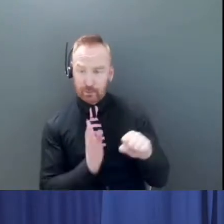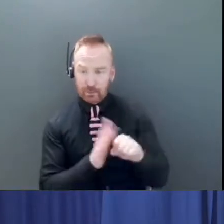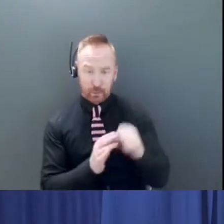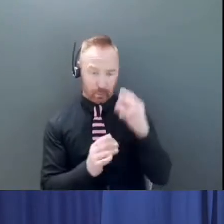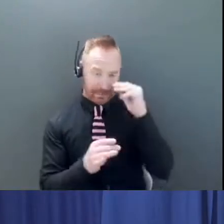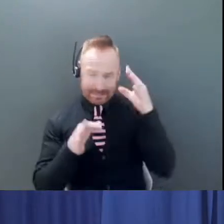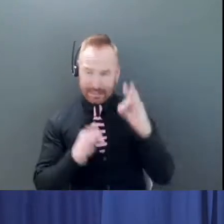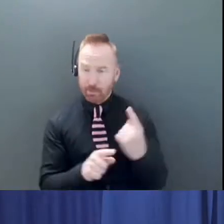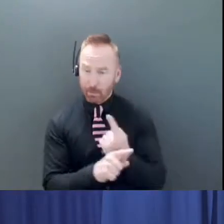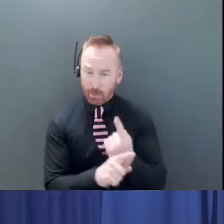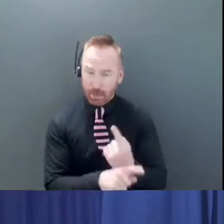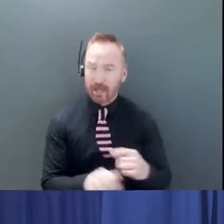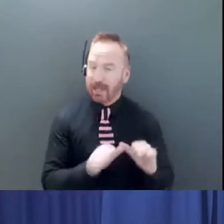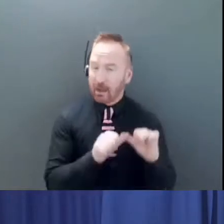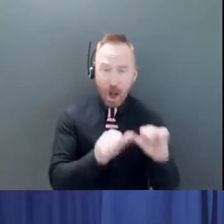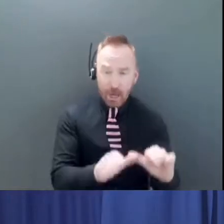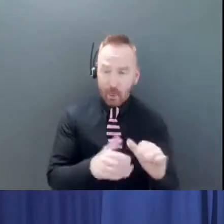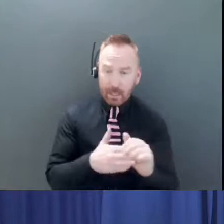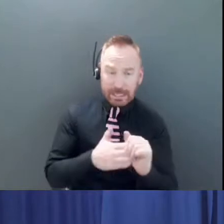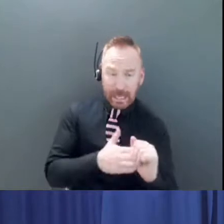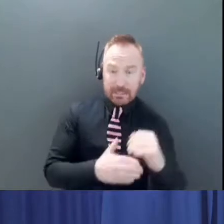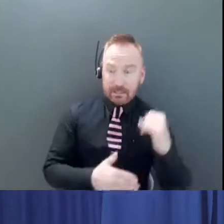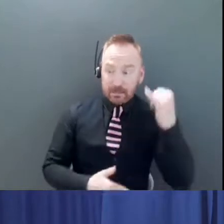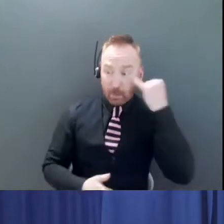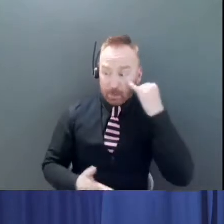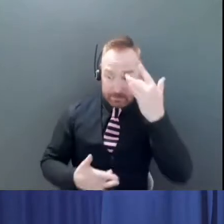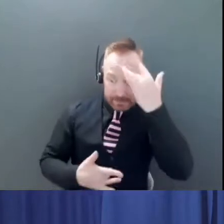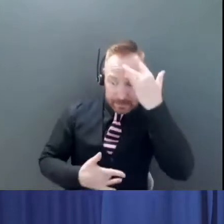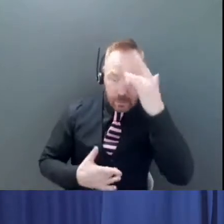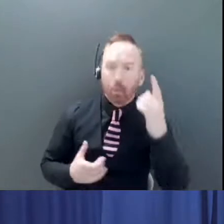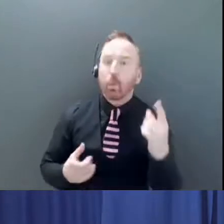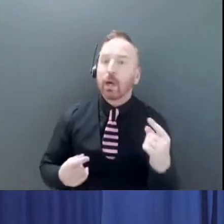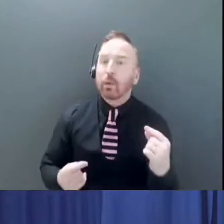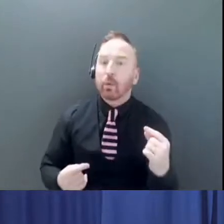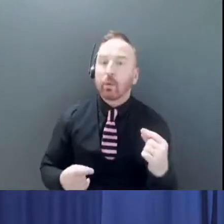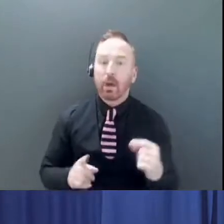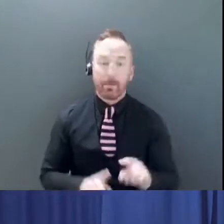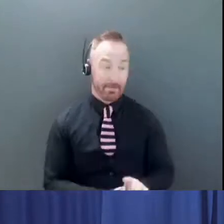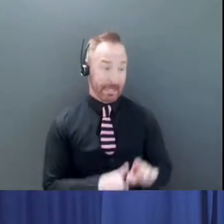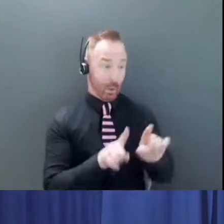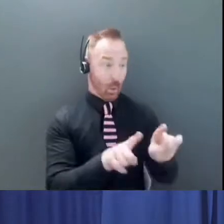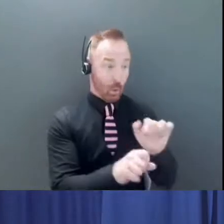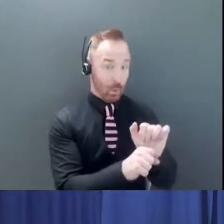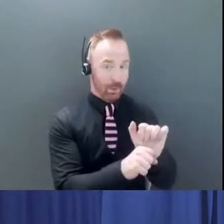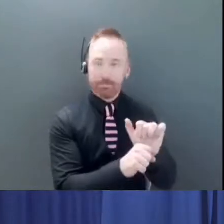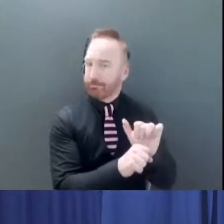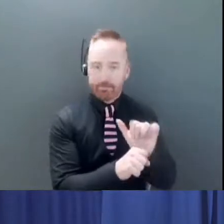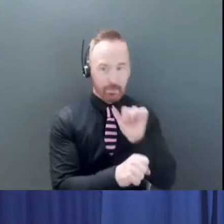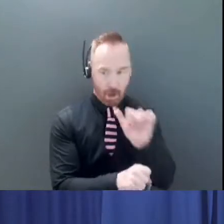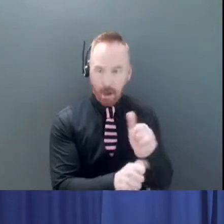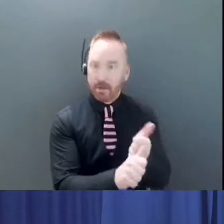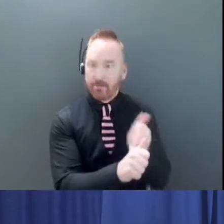sick including avoiding work and gathering places, tools and helps for assessing when to wear